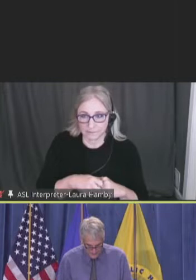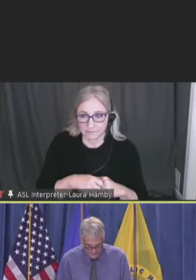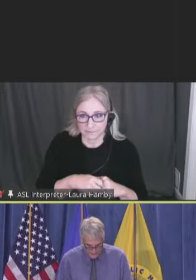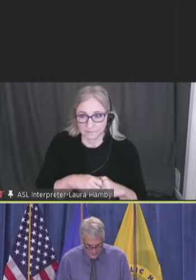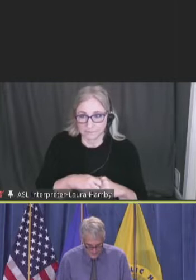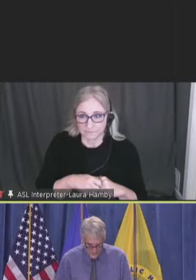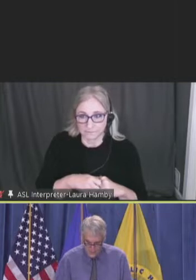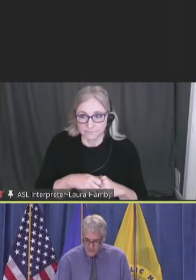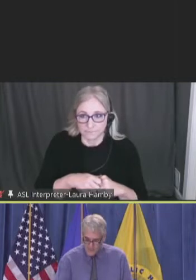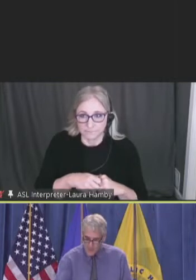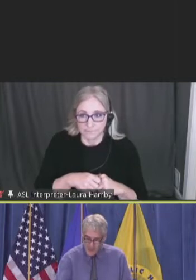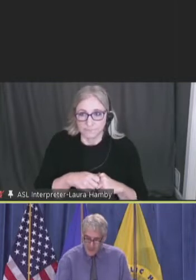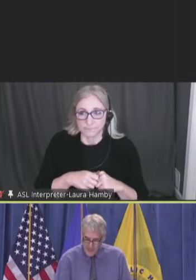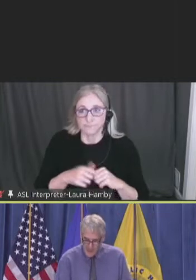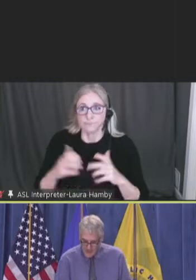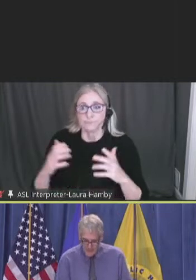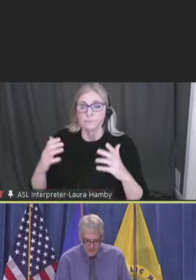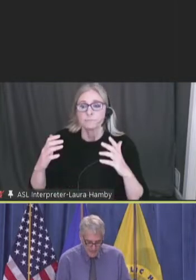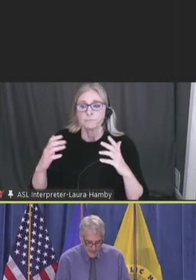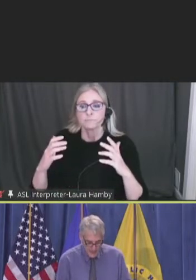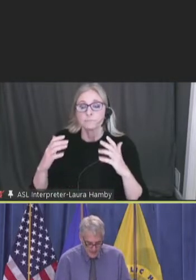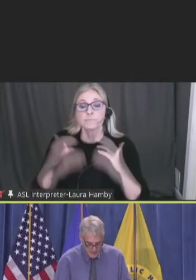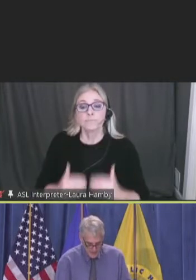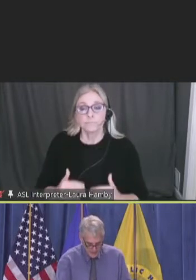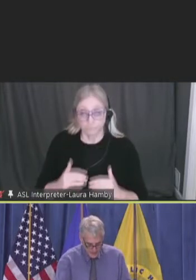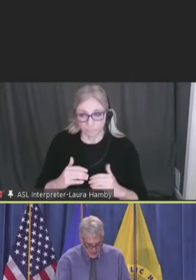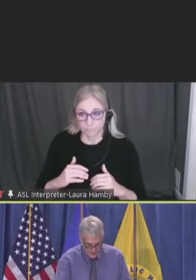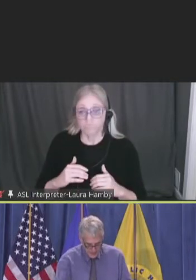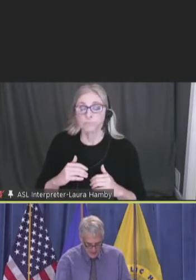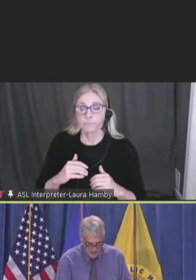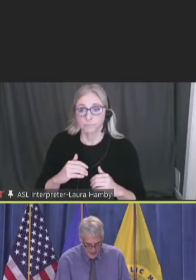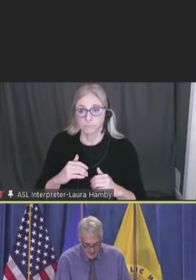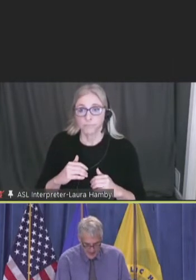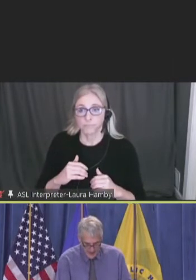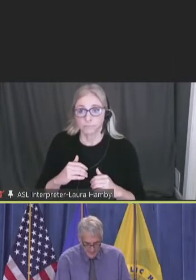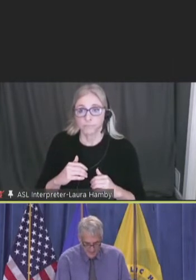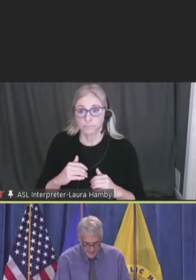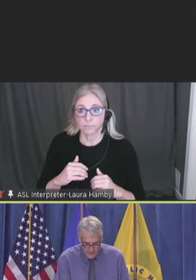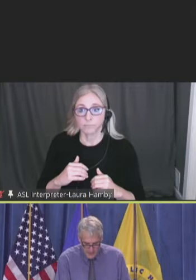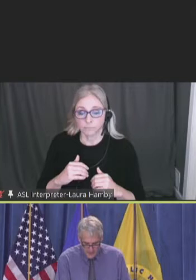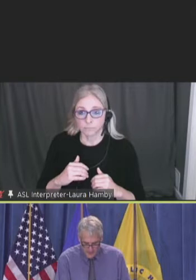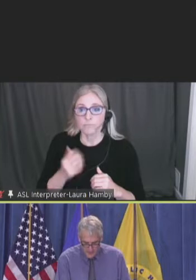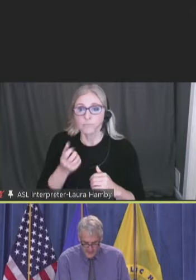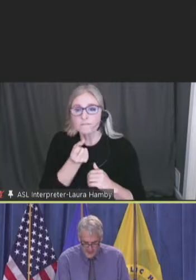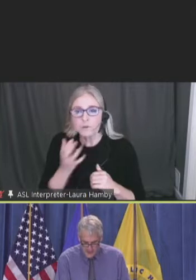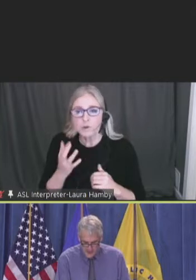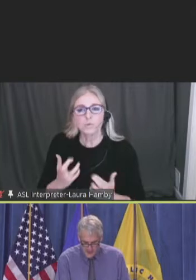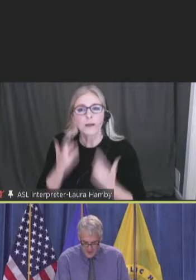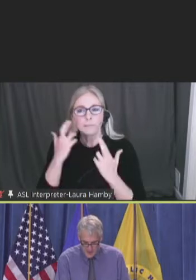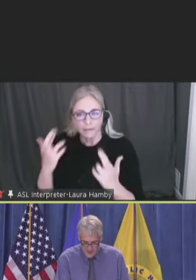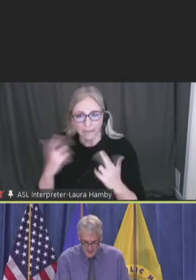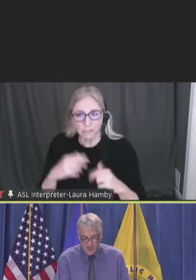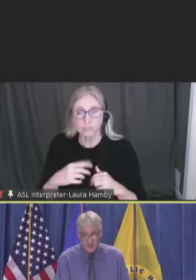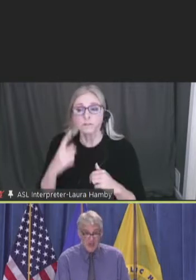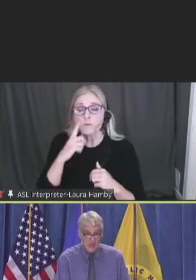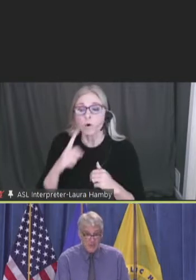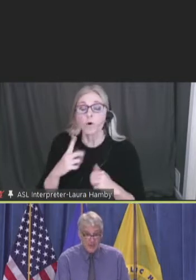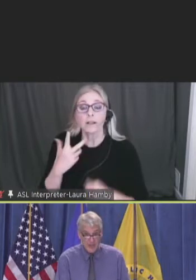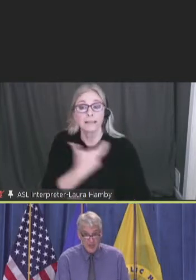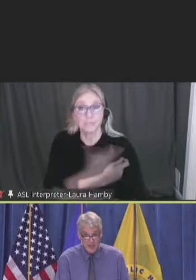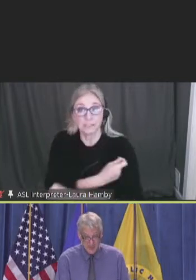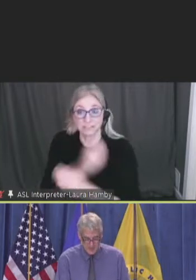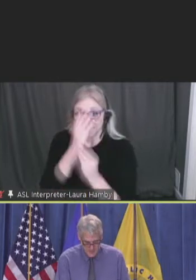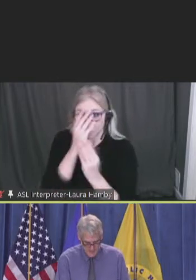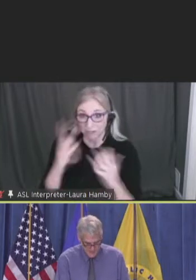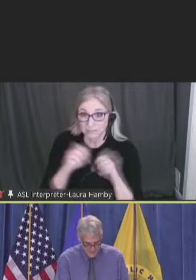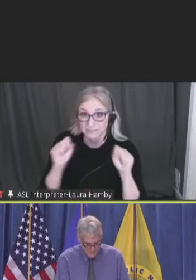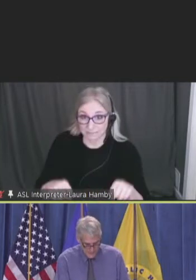Moving on to a handful of recommendations about immunization information systems.